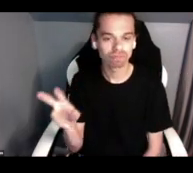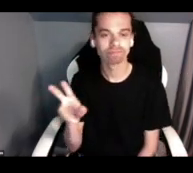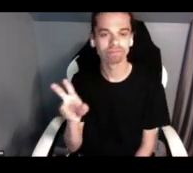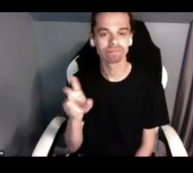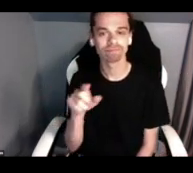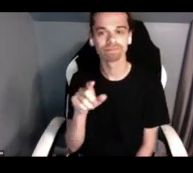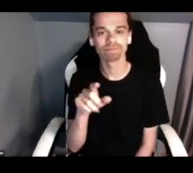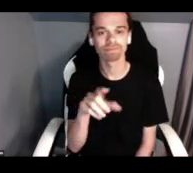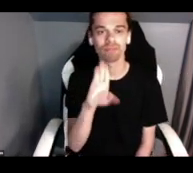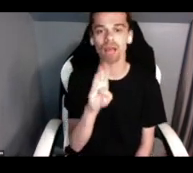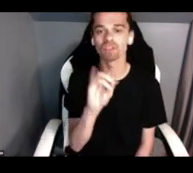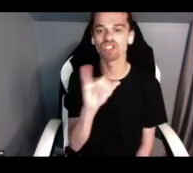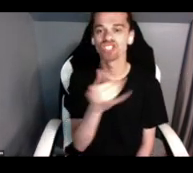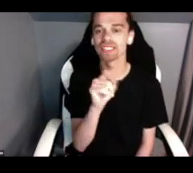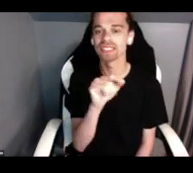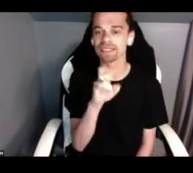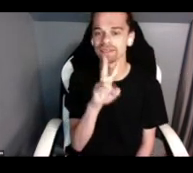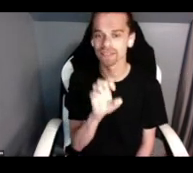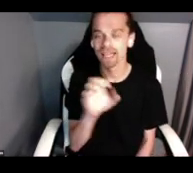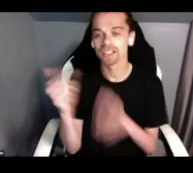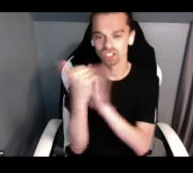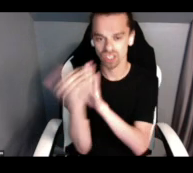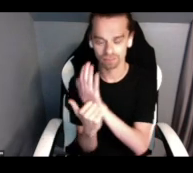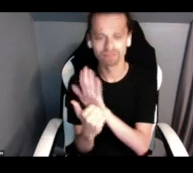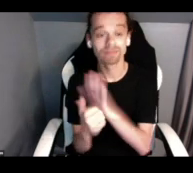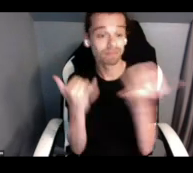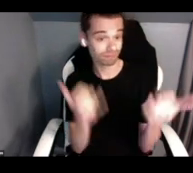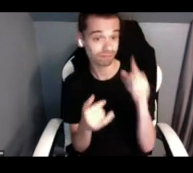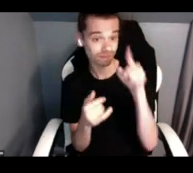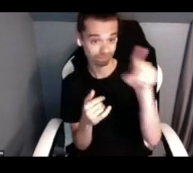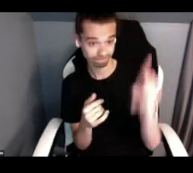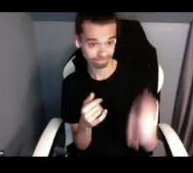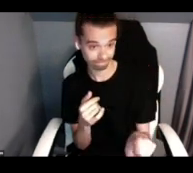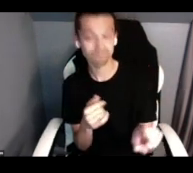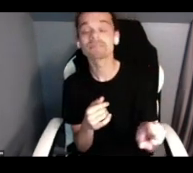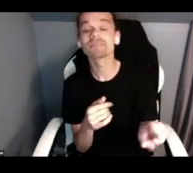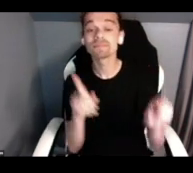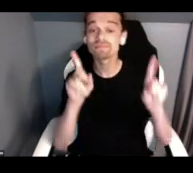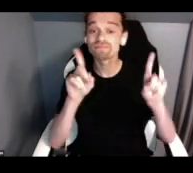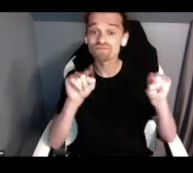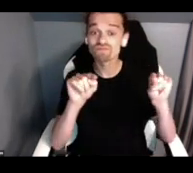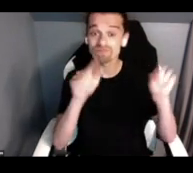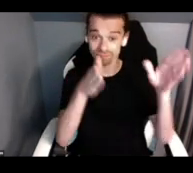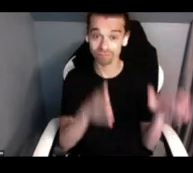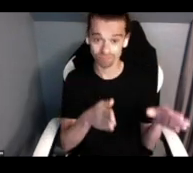Our objectives for today is that attendees will develop a shared understanding of